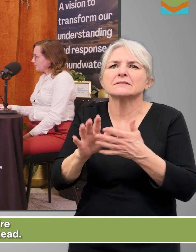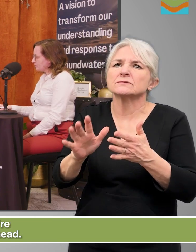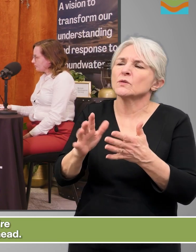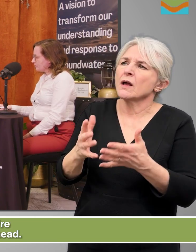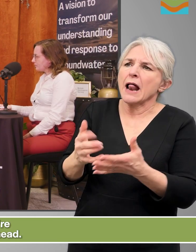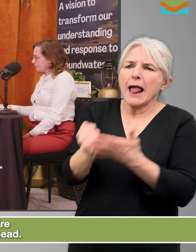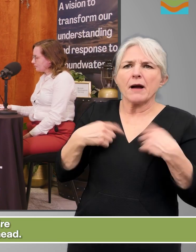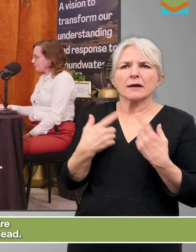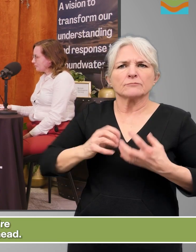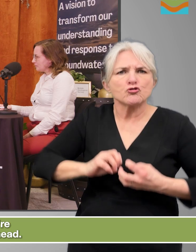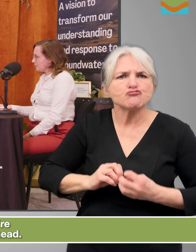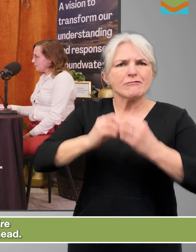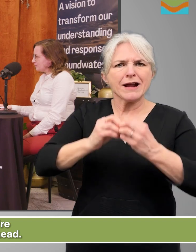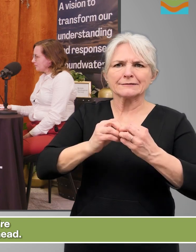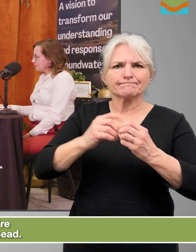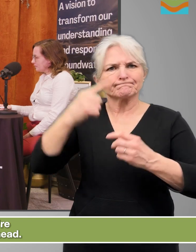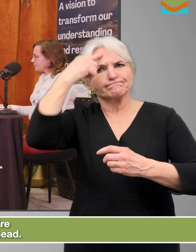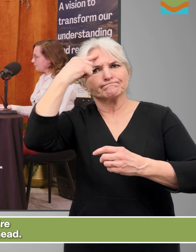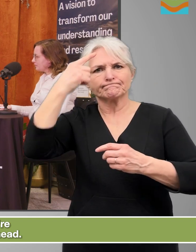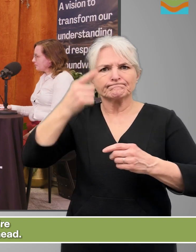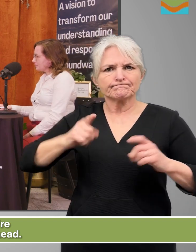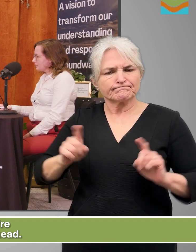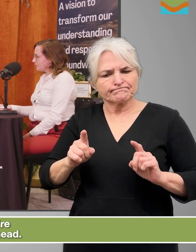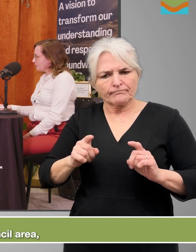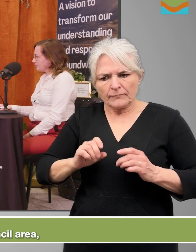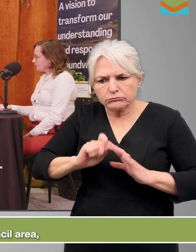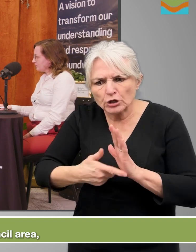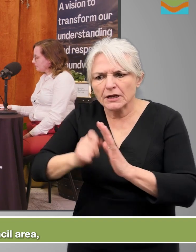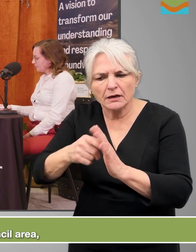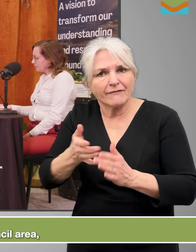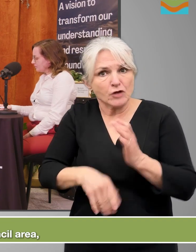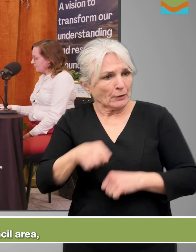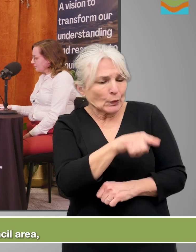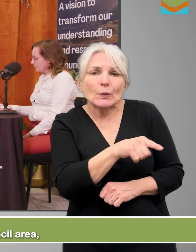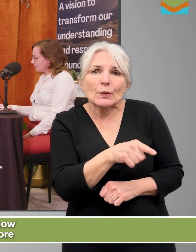to build it out well, so we're not just dealing with Gateshead. We can do it for the whole council area,